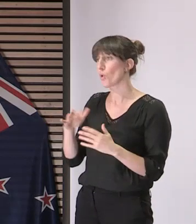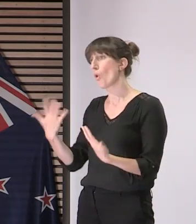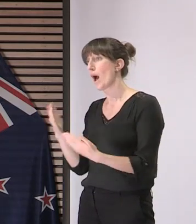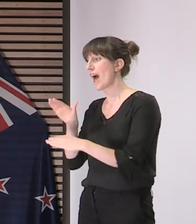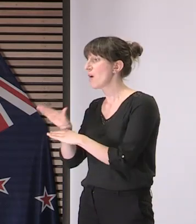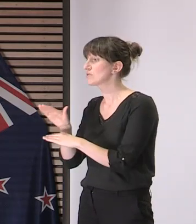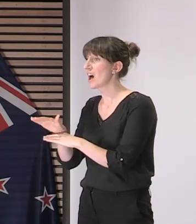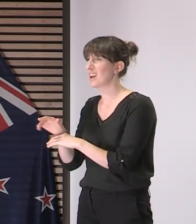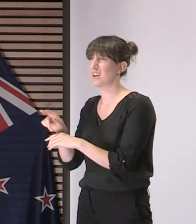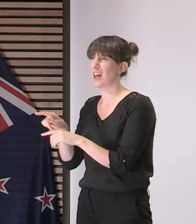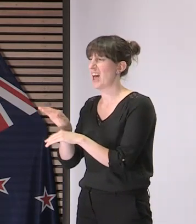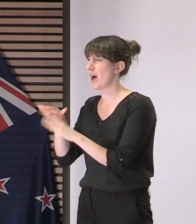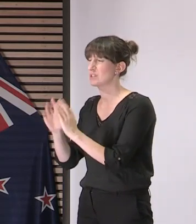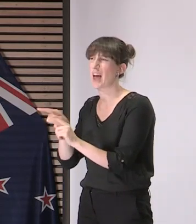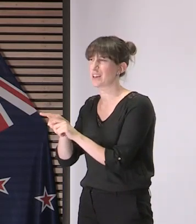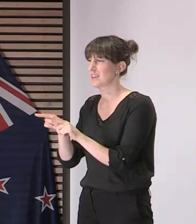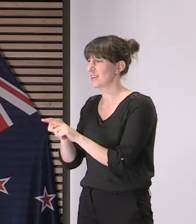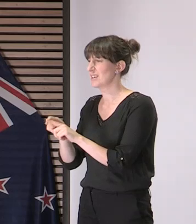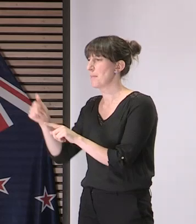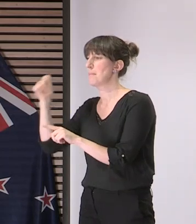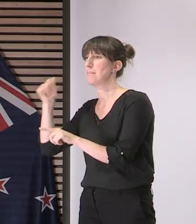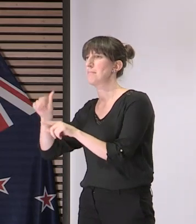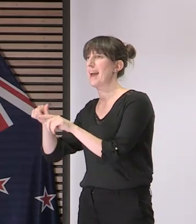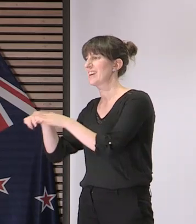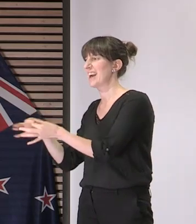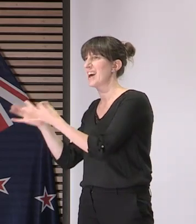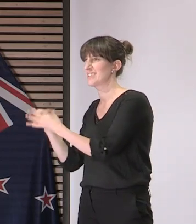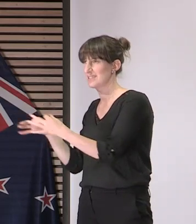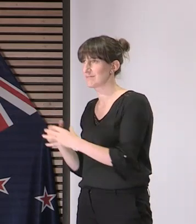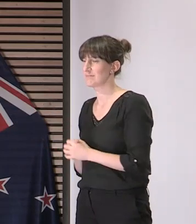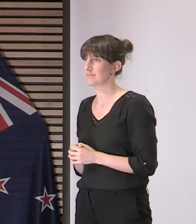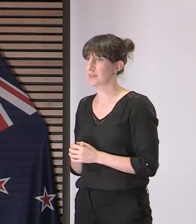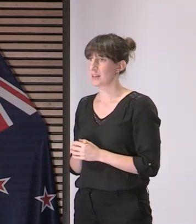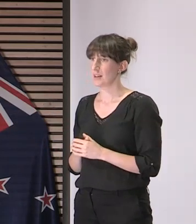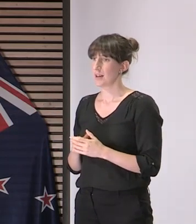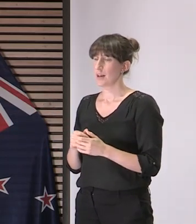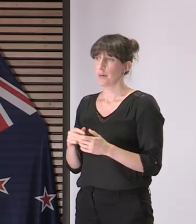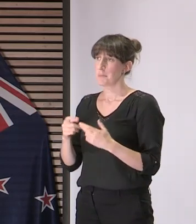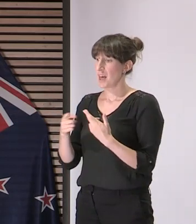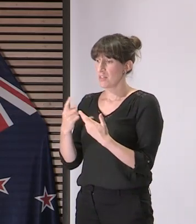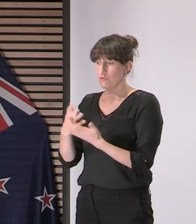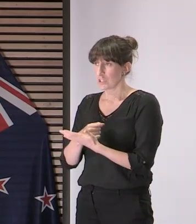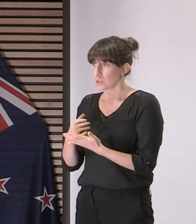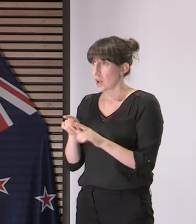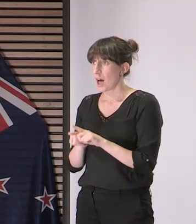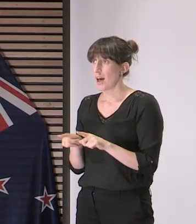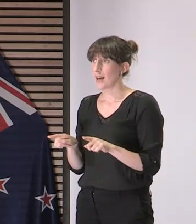work book, that includes a number of activities that